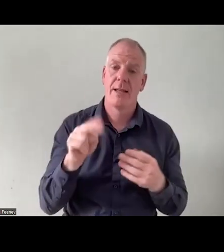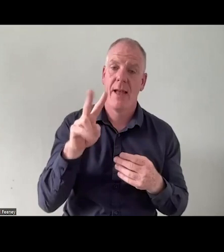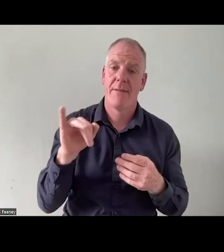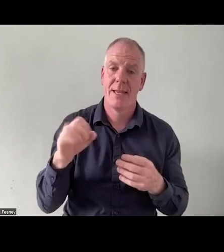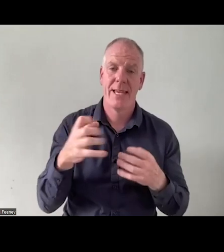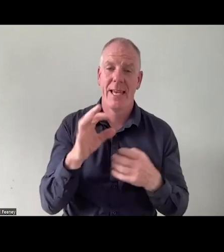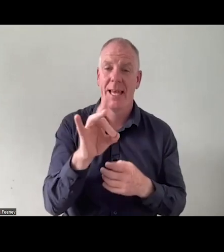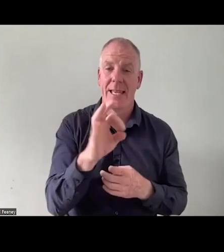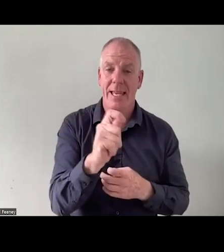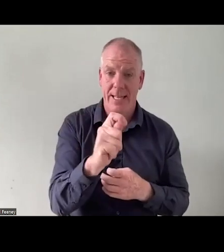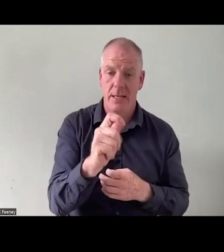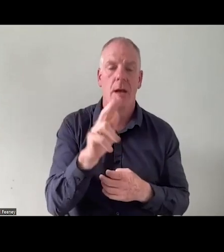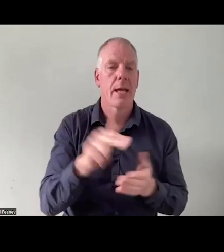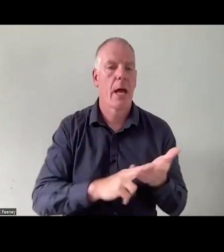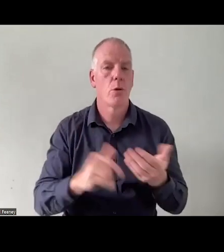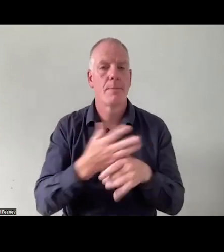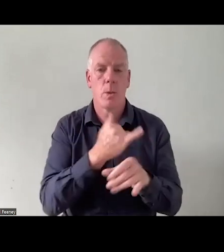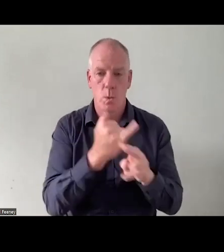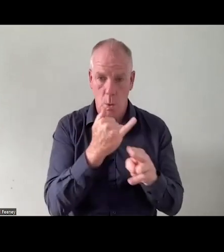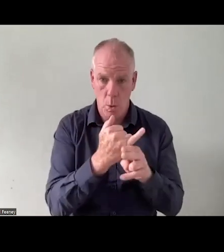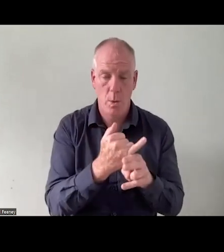These kits can be used by schools, associations